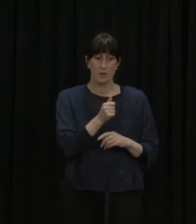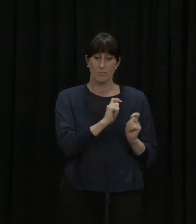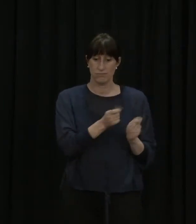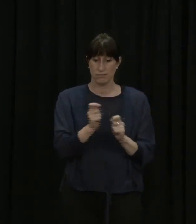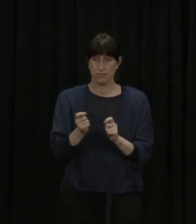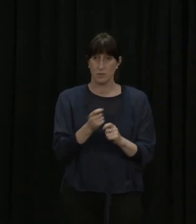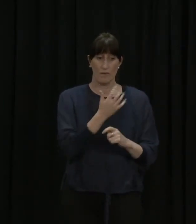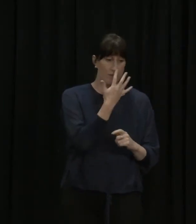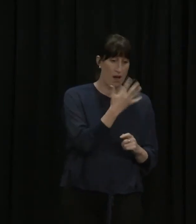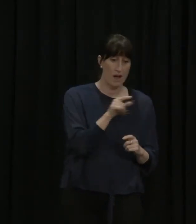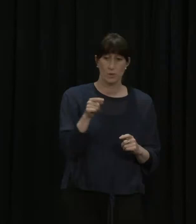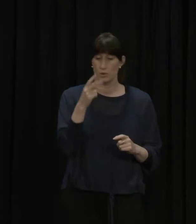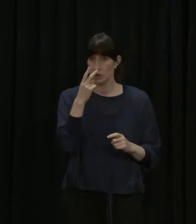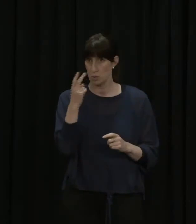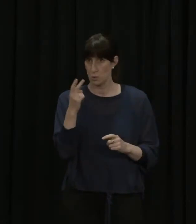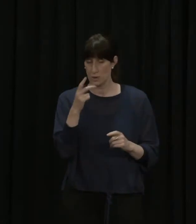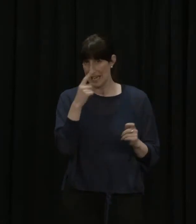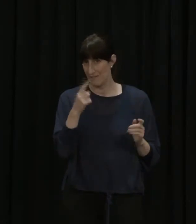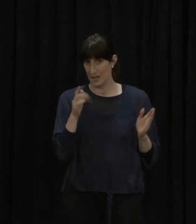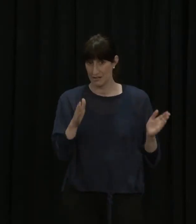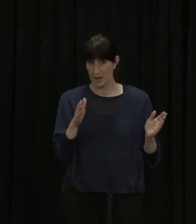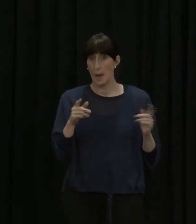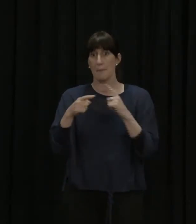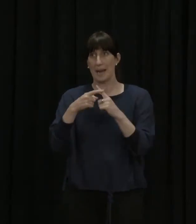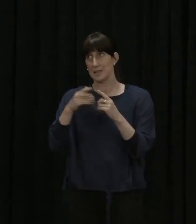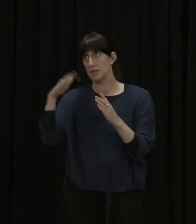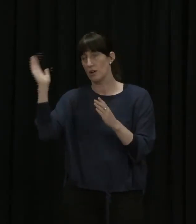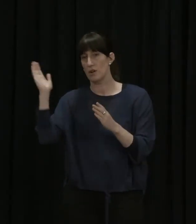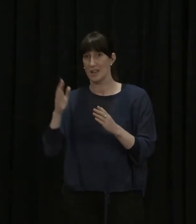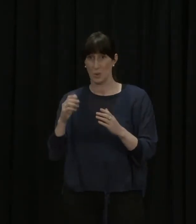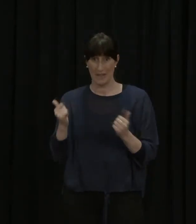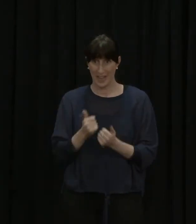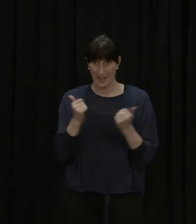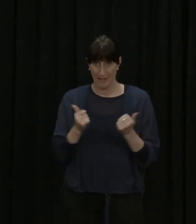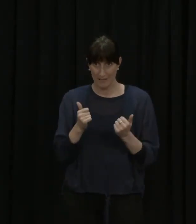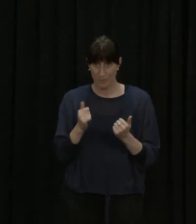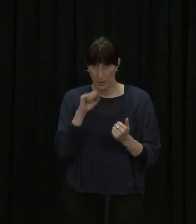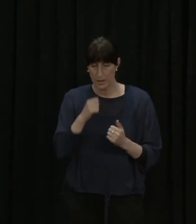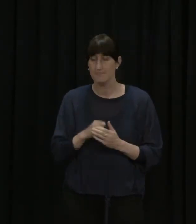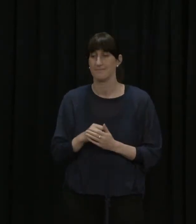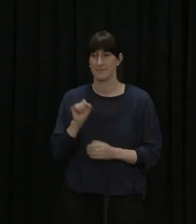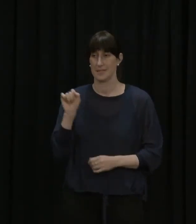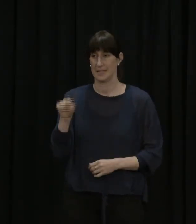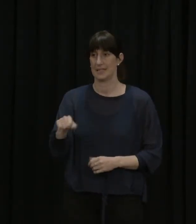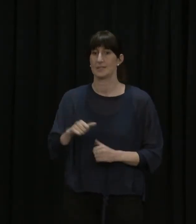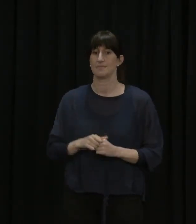understanding that even for 5